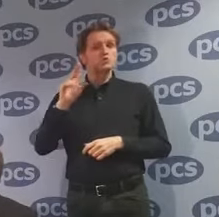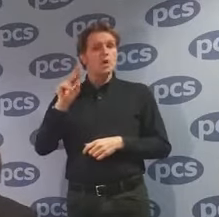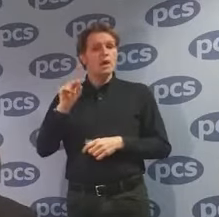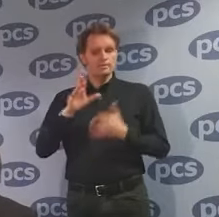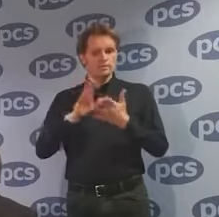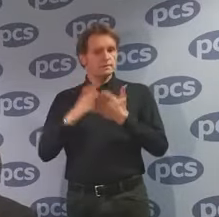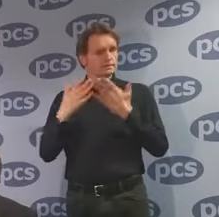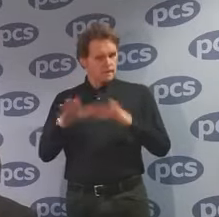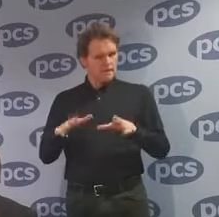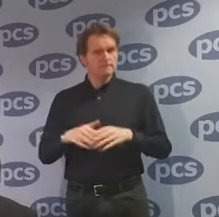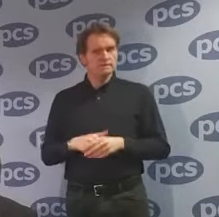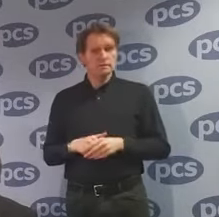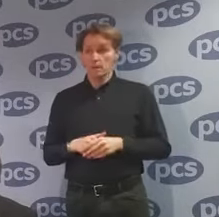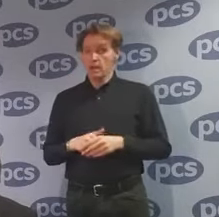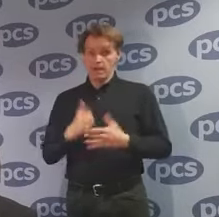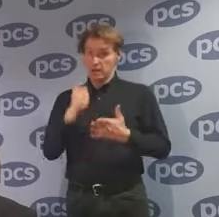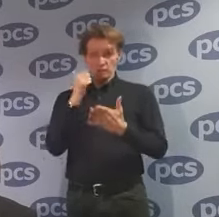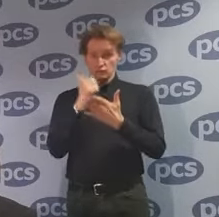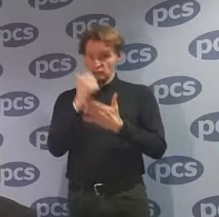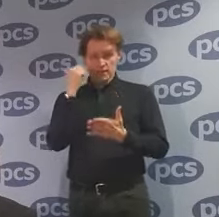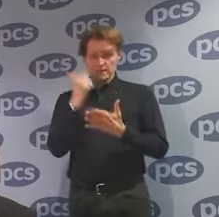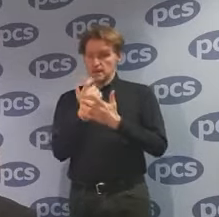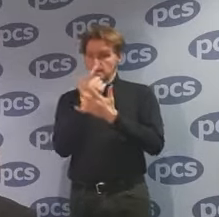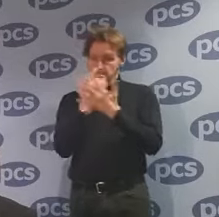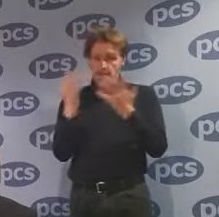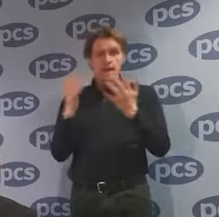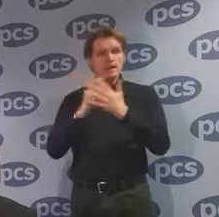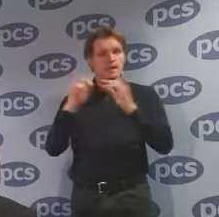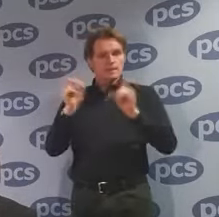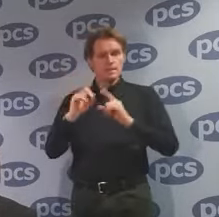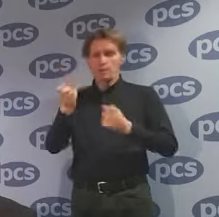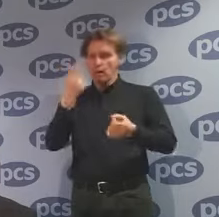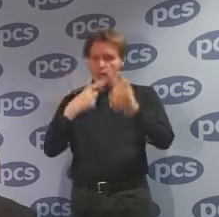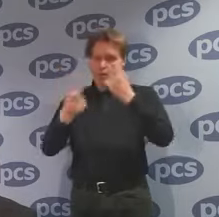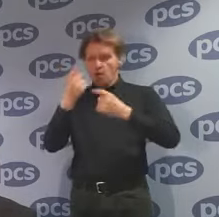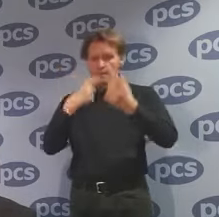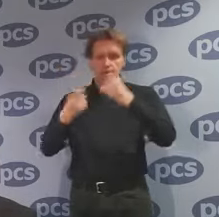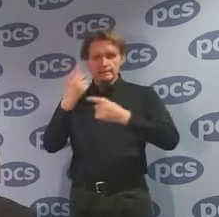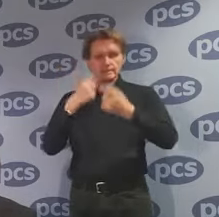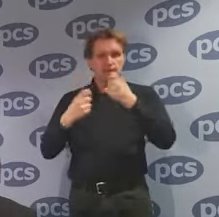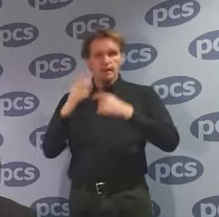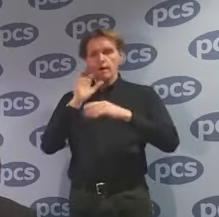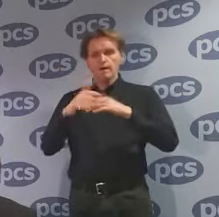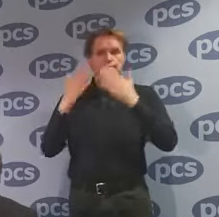great to see people commenting on the Facebook event as it's going on we've